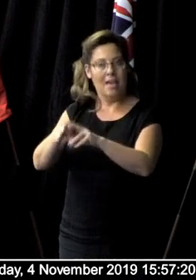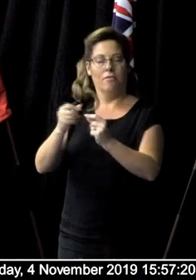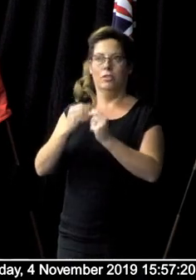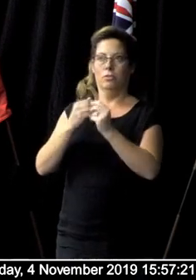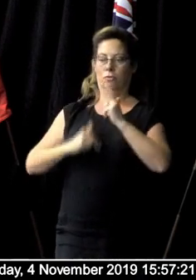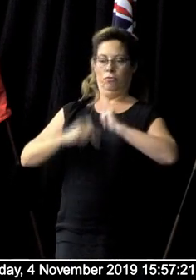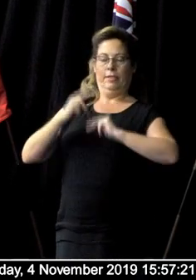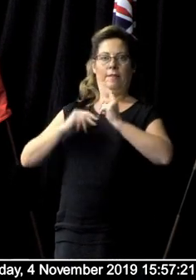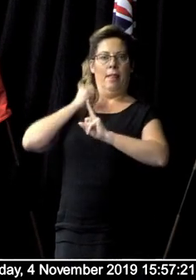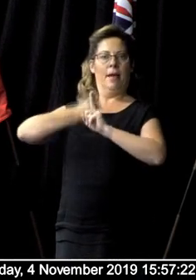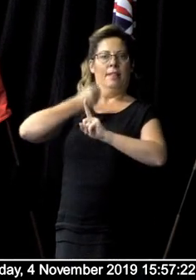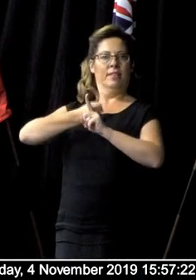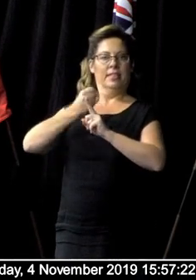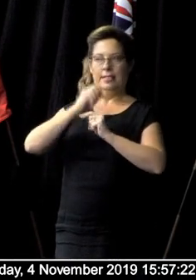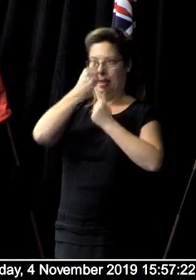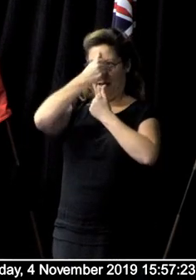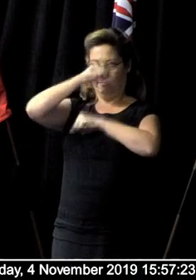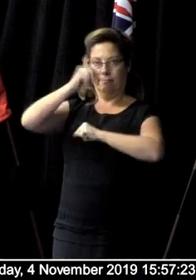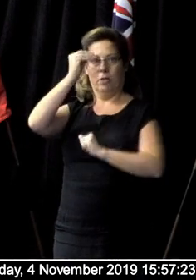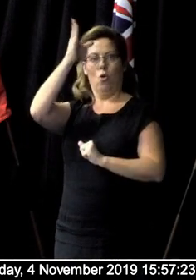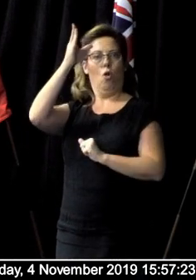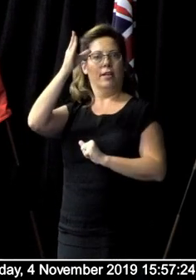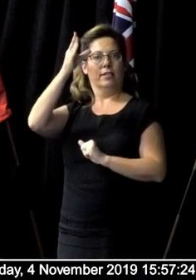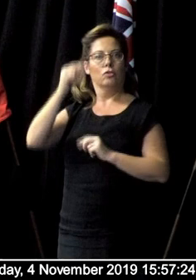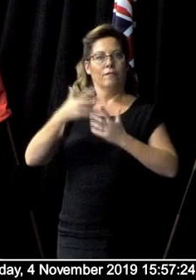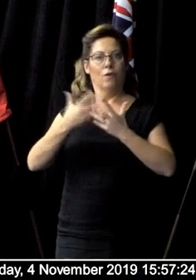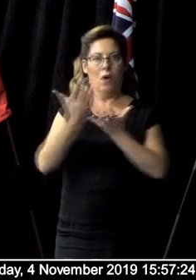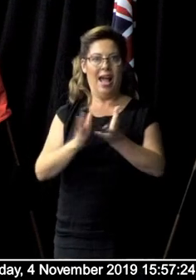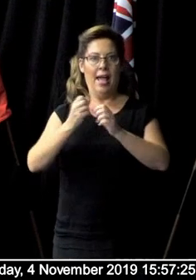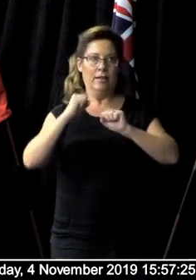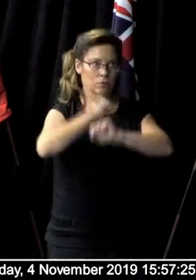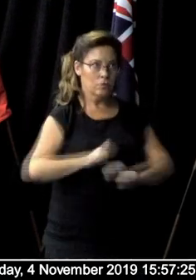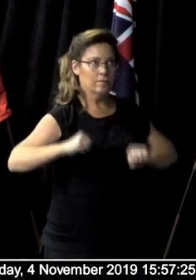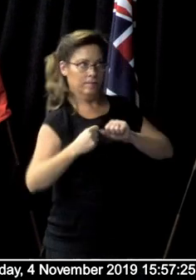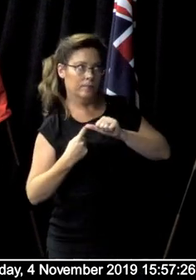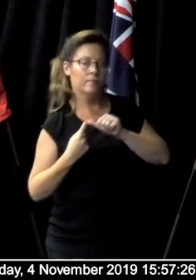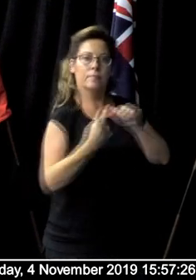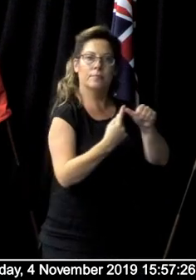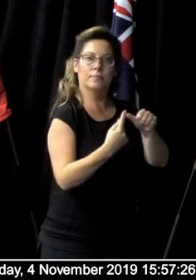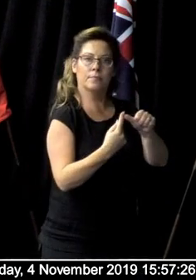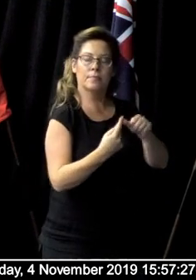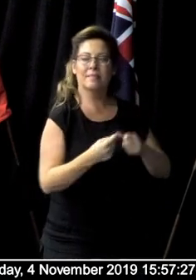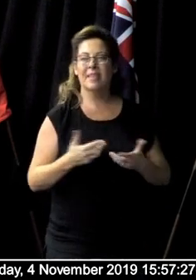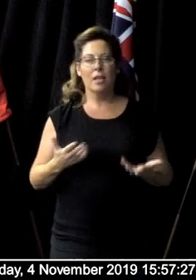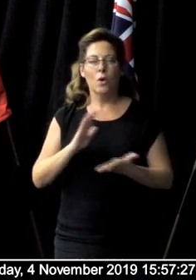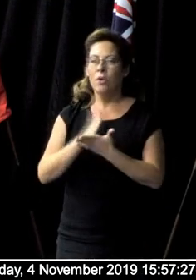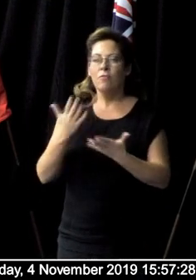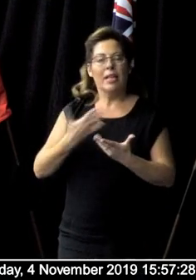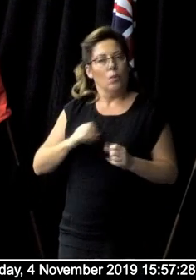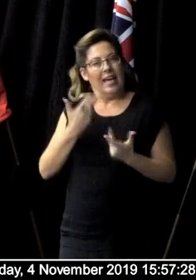I think we also need to kind of showcase what is working.